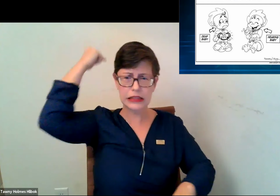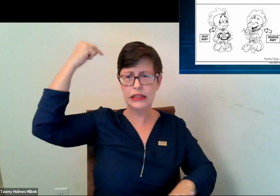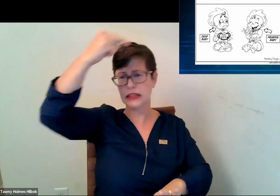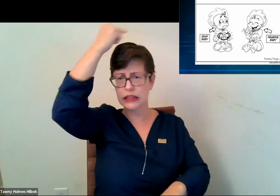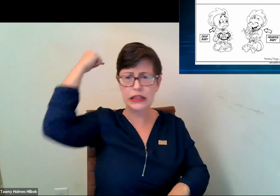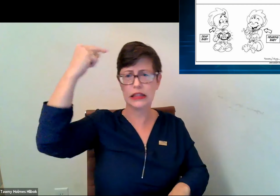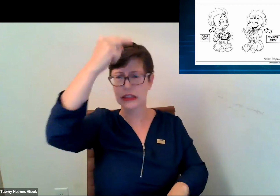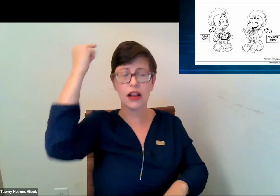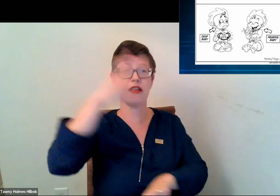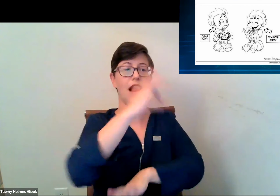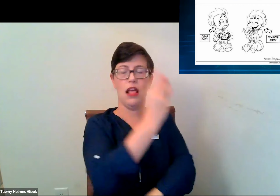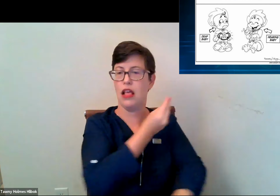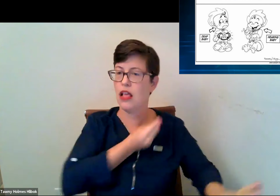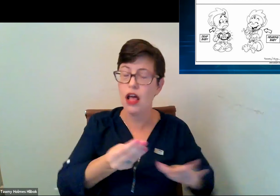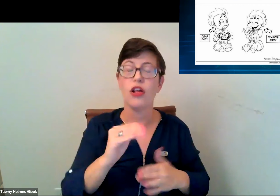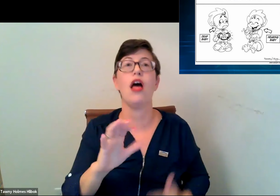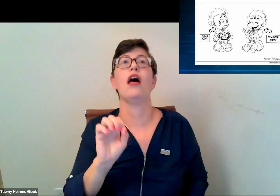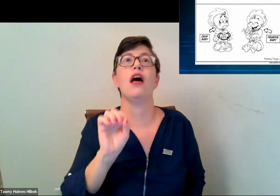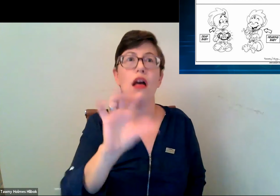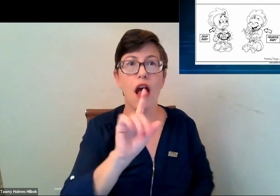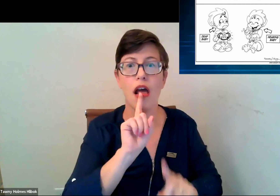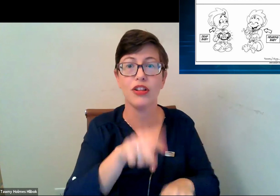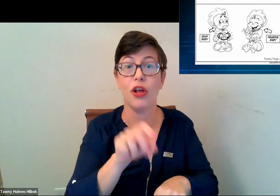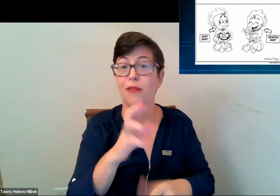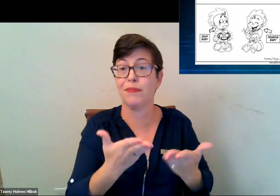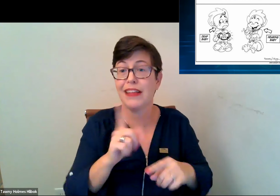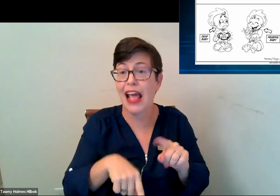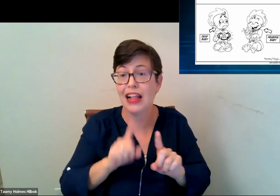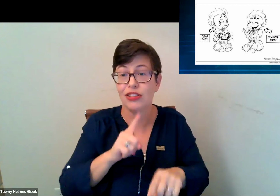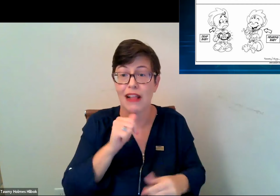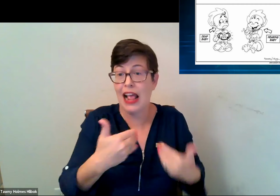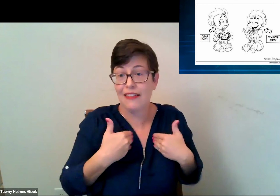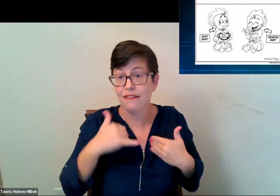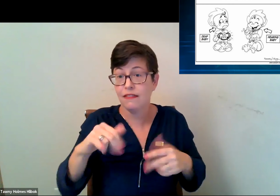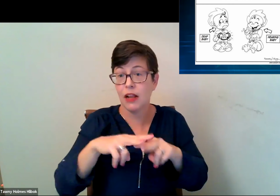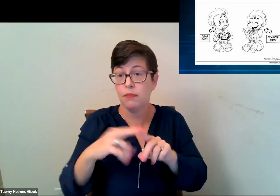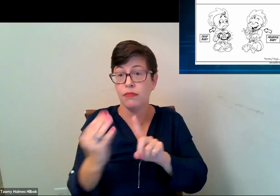Because the brain needs to go around and around to access to file to retrieve the information and